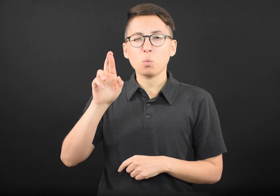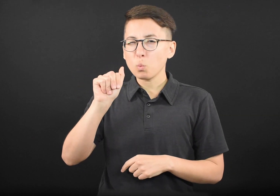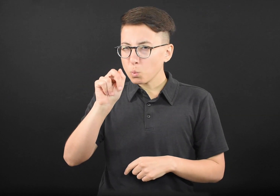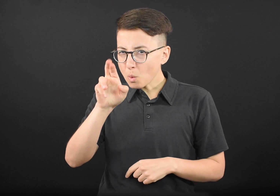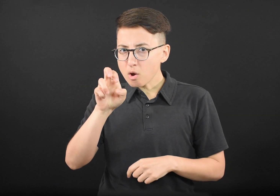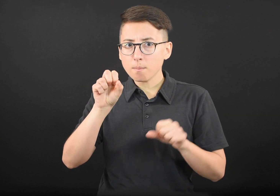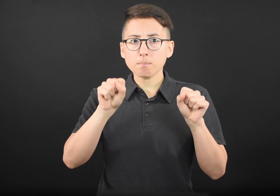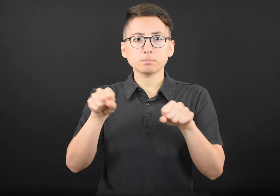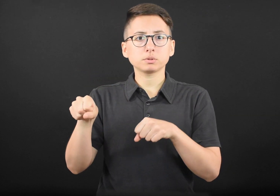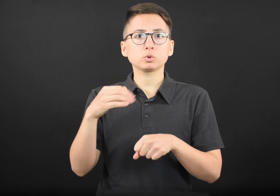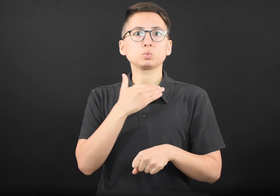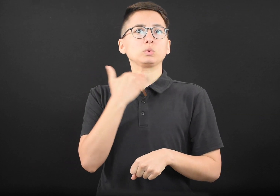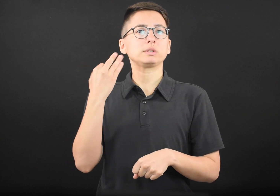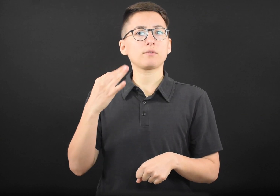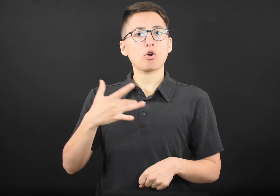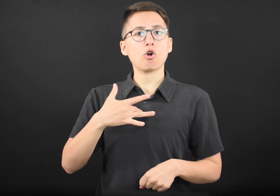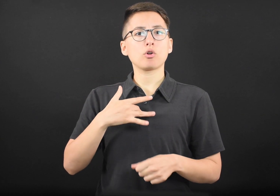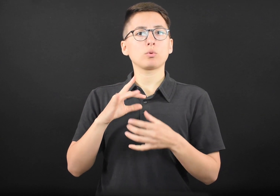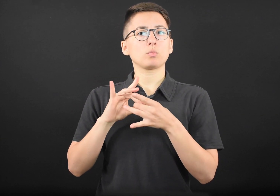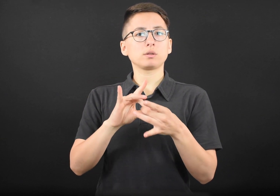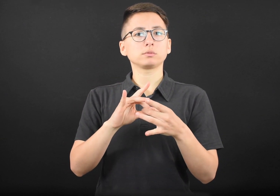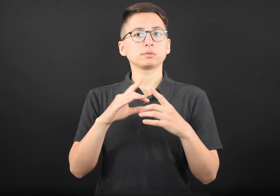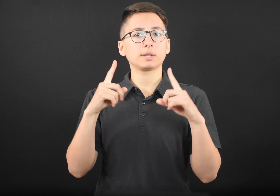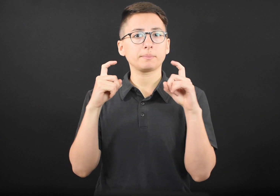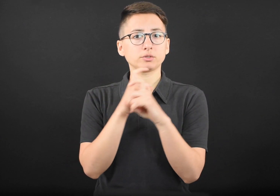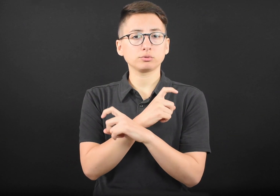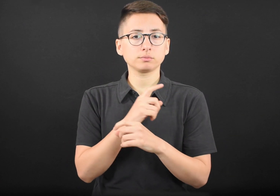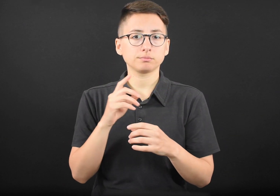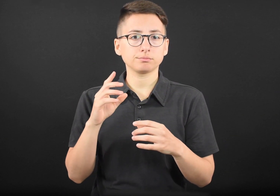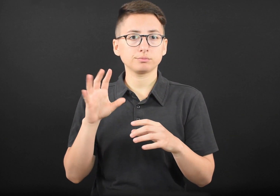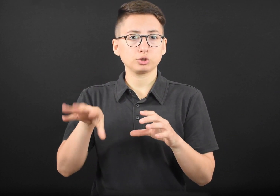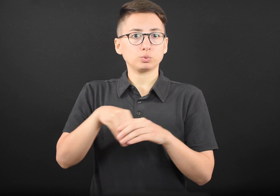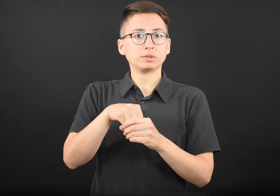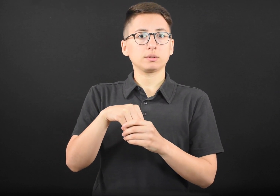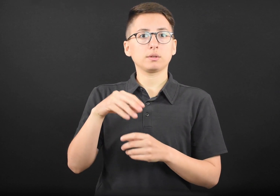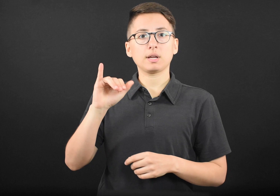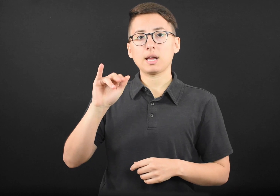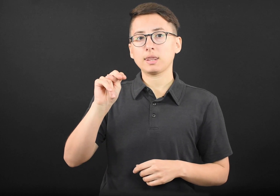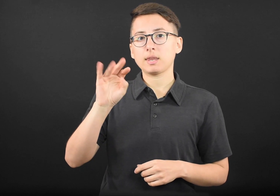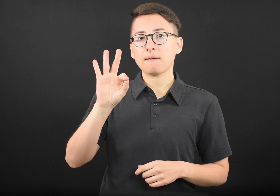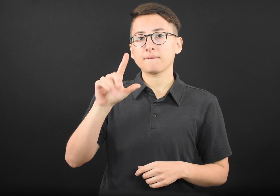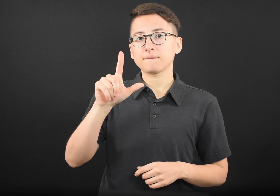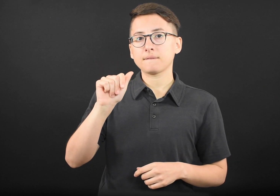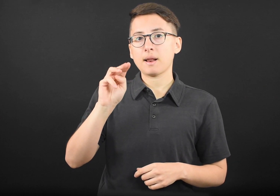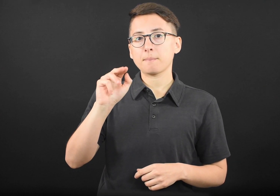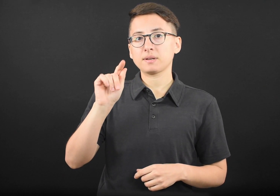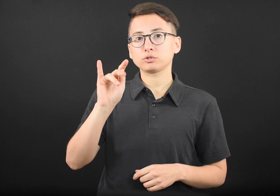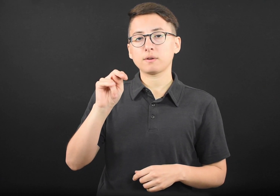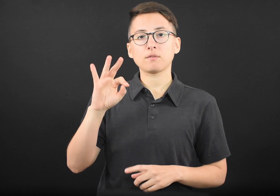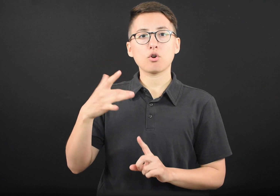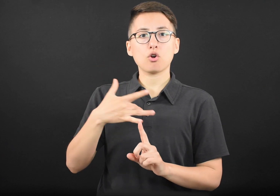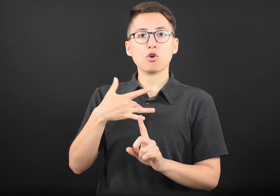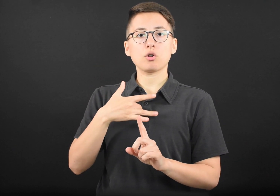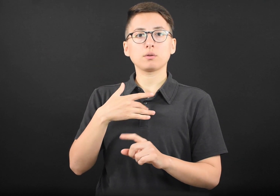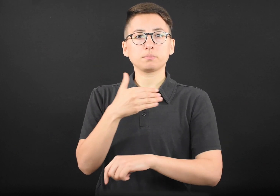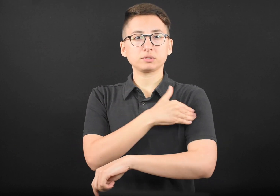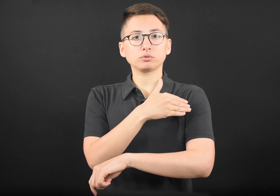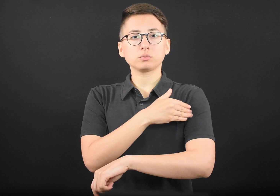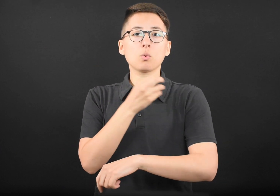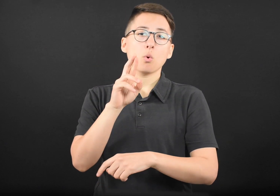risk of heart- related complications, including inflammation of the heart muscle, or myocarditis.